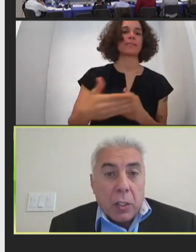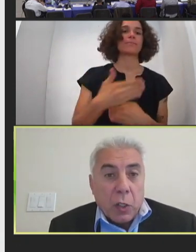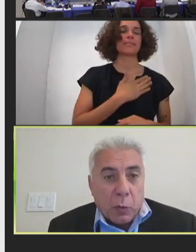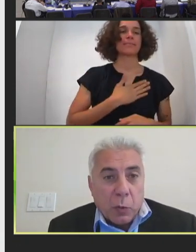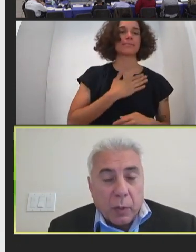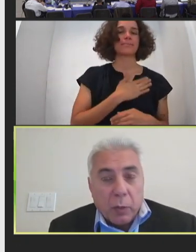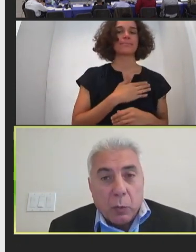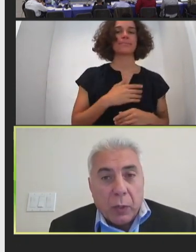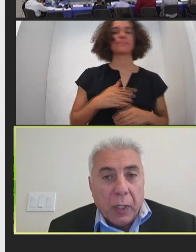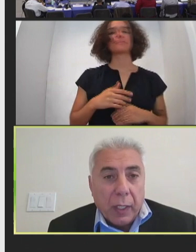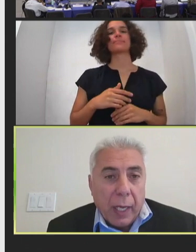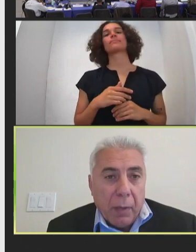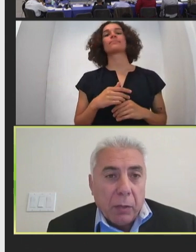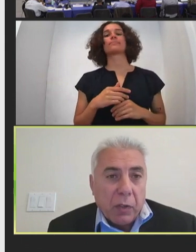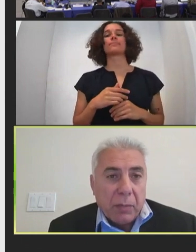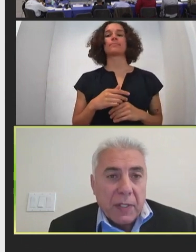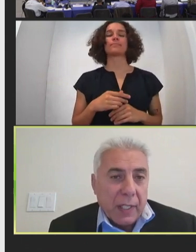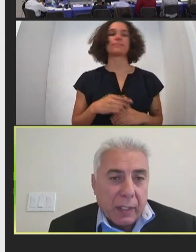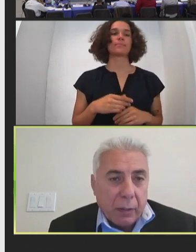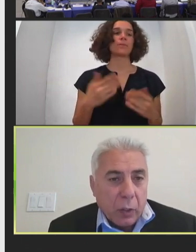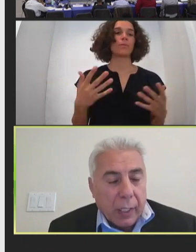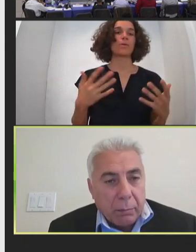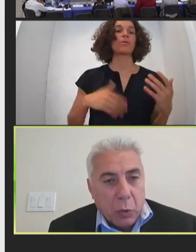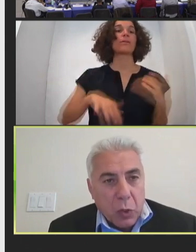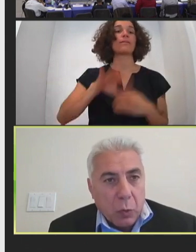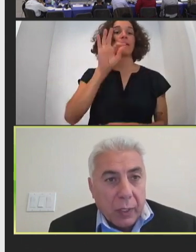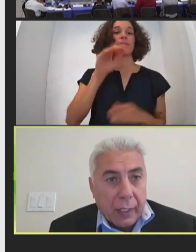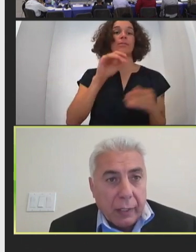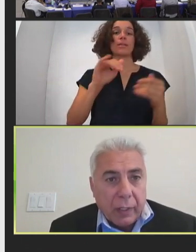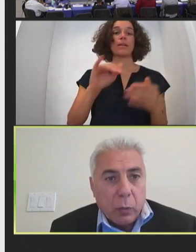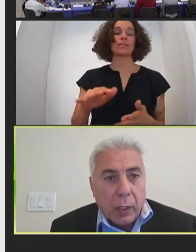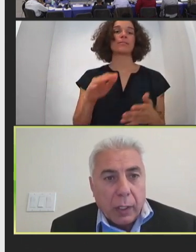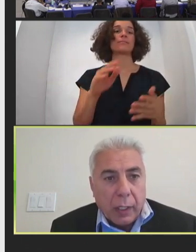So, what we came out from the study, looking at both quantitative and qualitative,